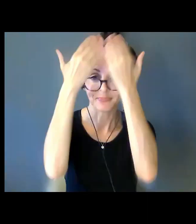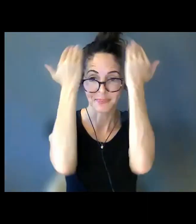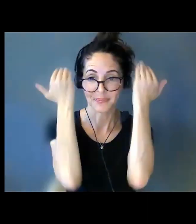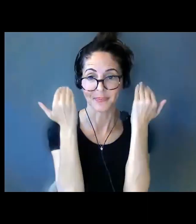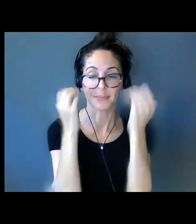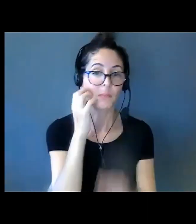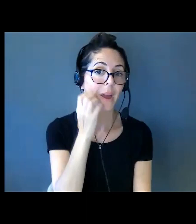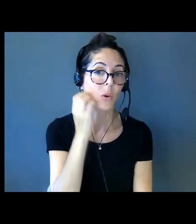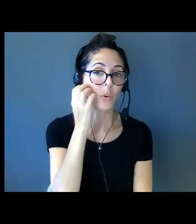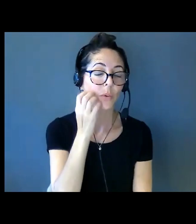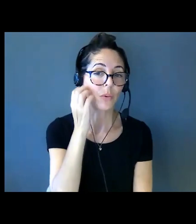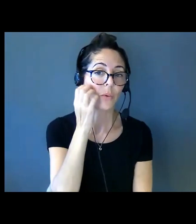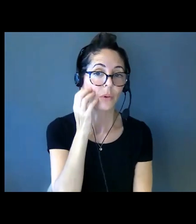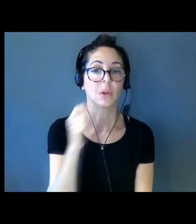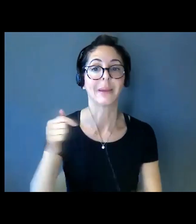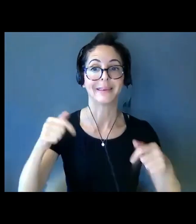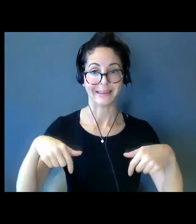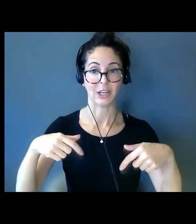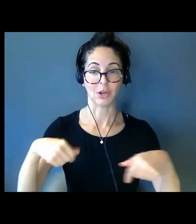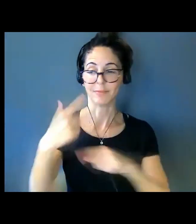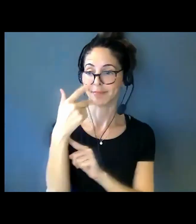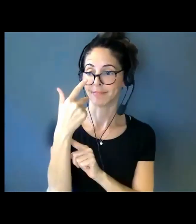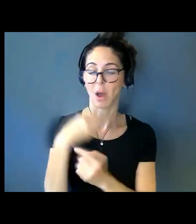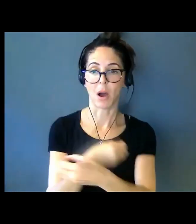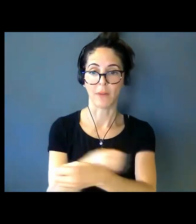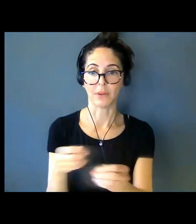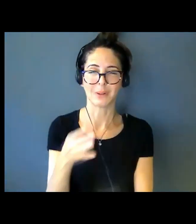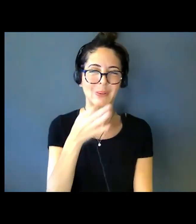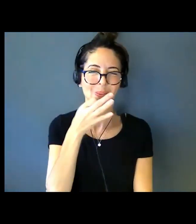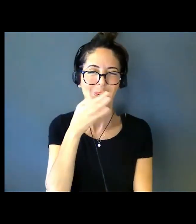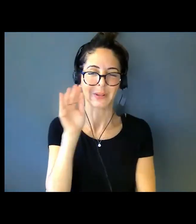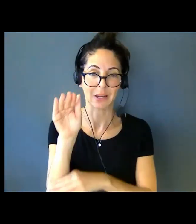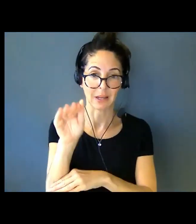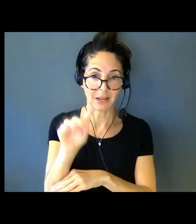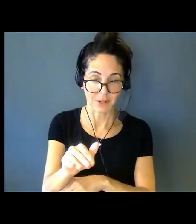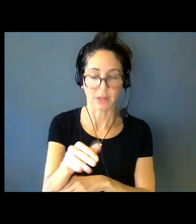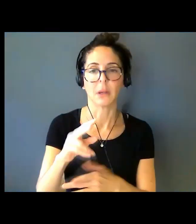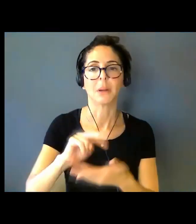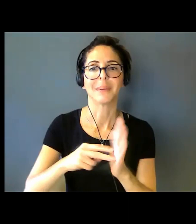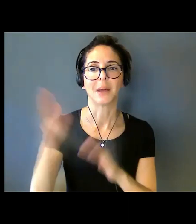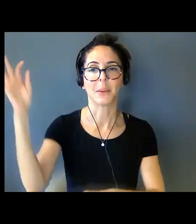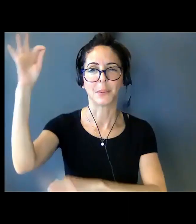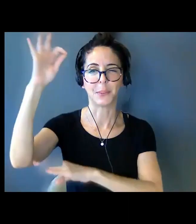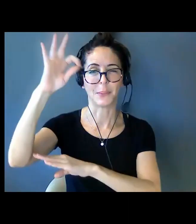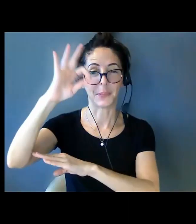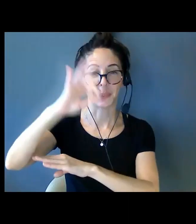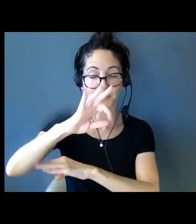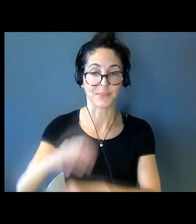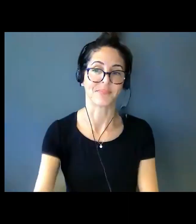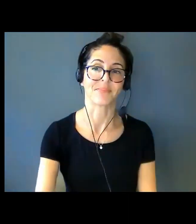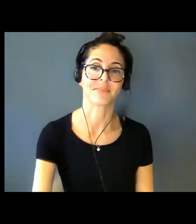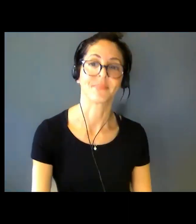I am now in my office. It’s almost evening so the light is going down. And behind me there